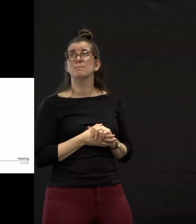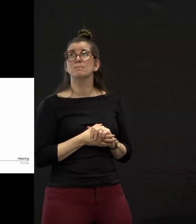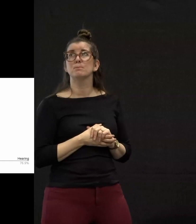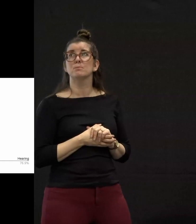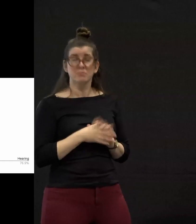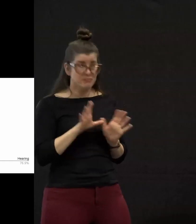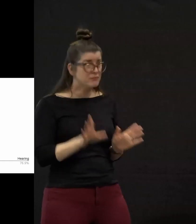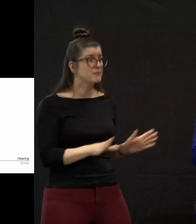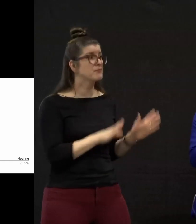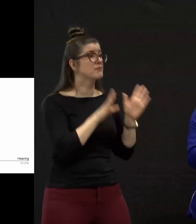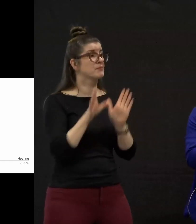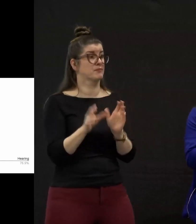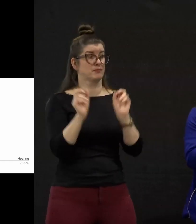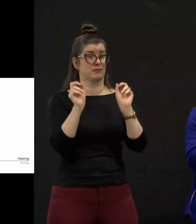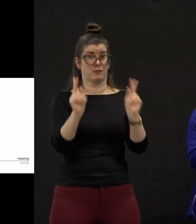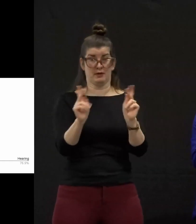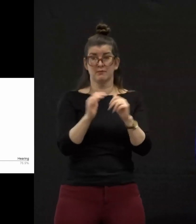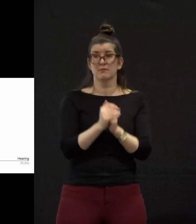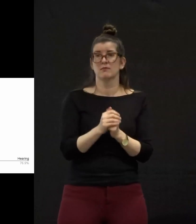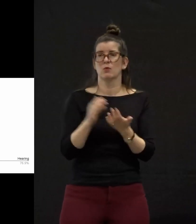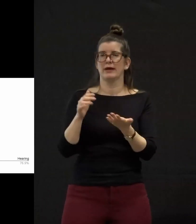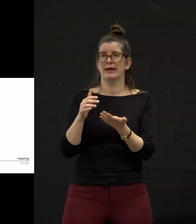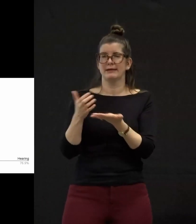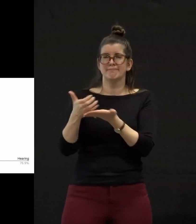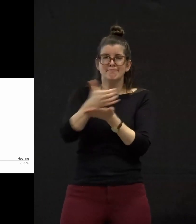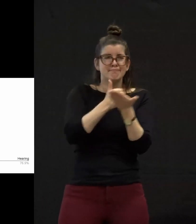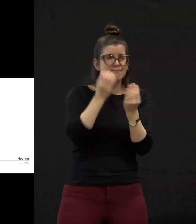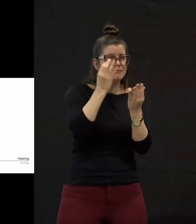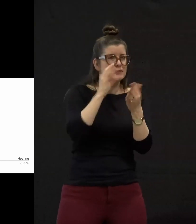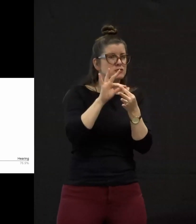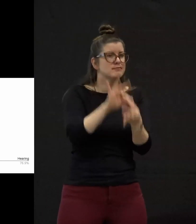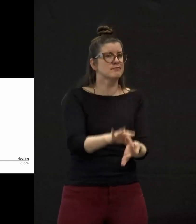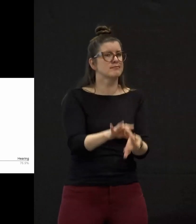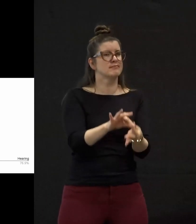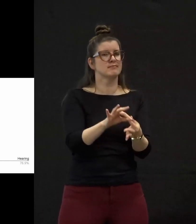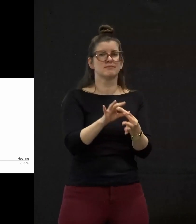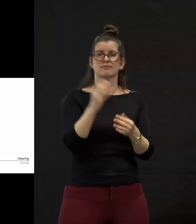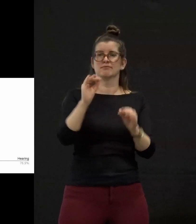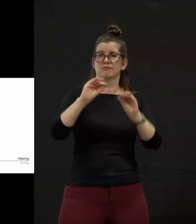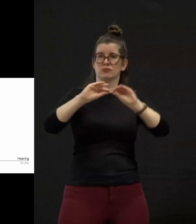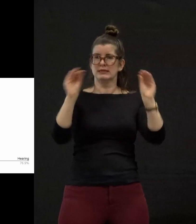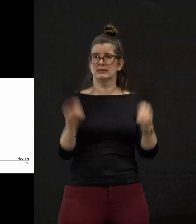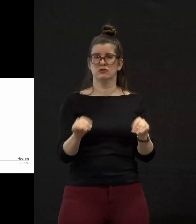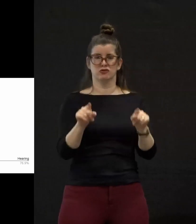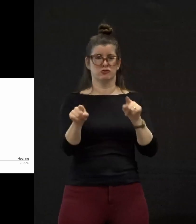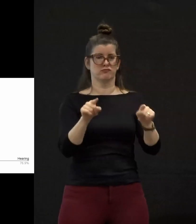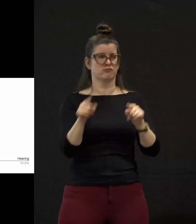Okay, so we collected a little bit of information on what percentage of our patients had